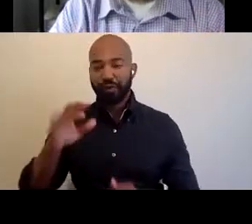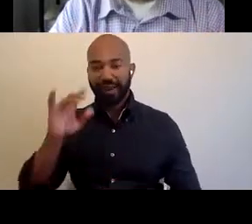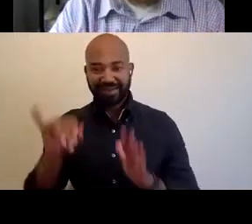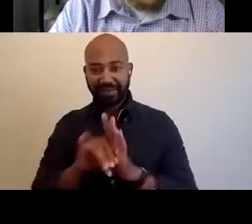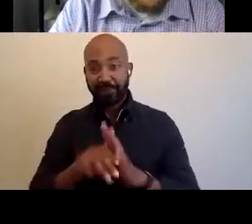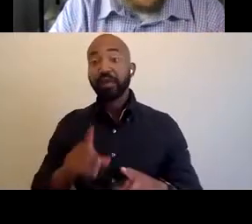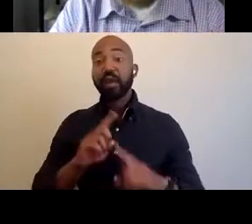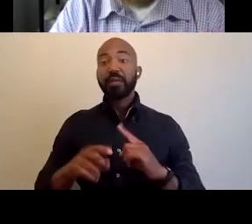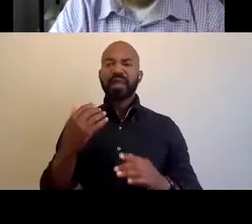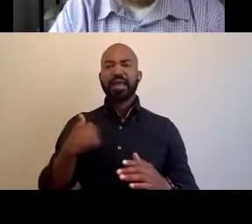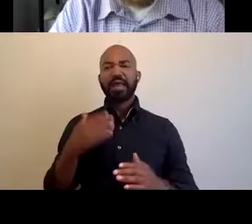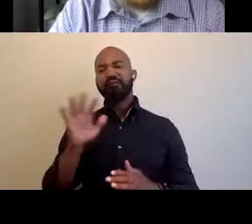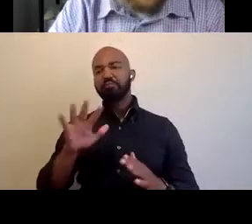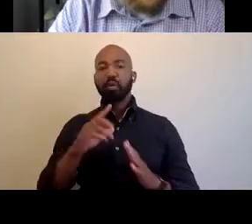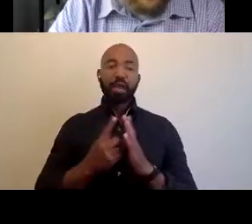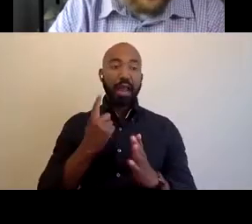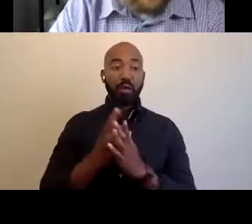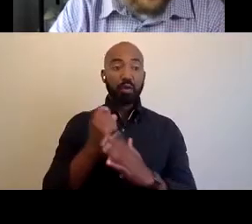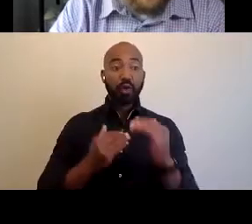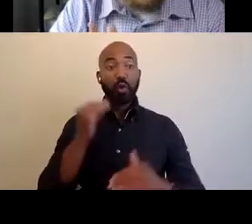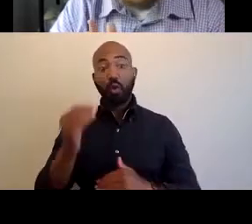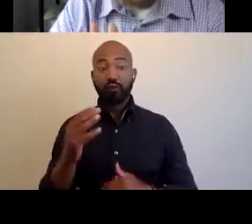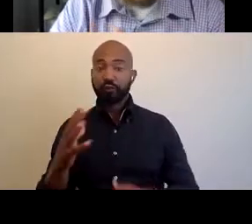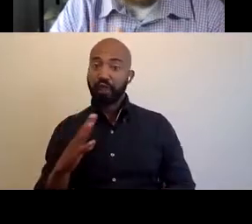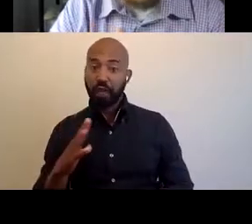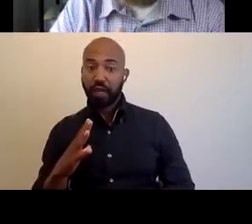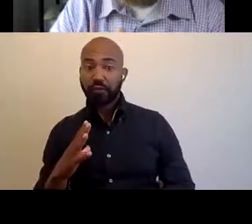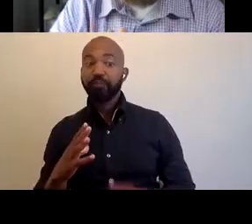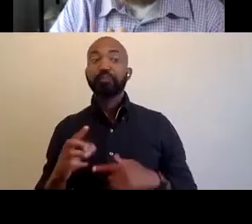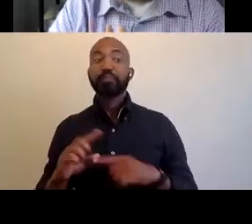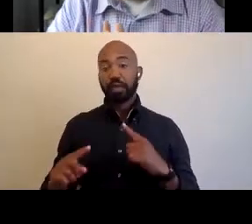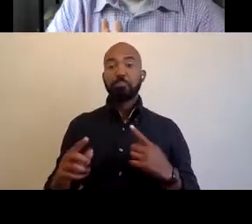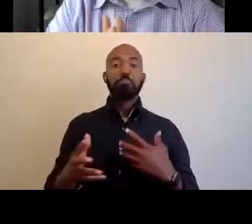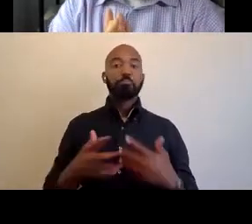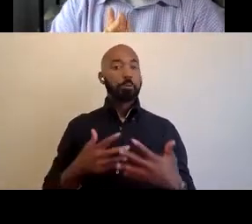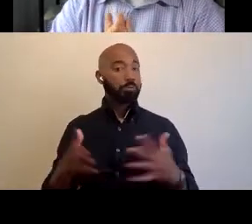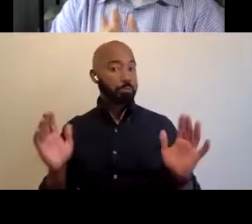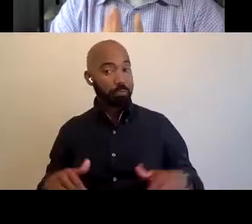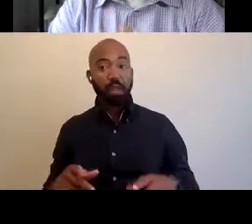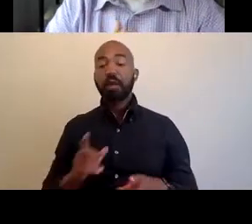It's your call, Annie, how long we last. Let me do some housekeeping, a little bit of housekeeping.